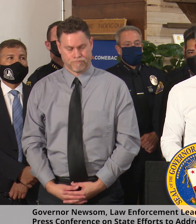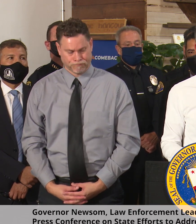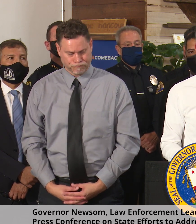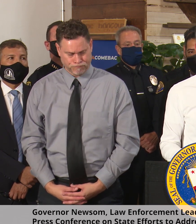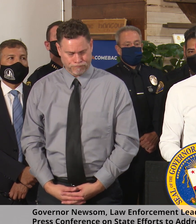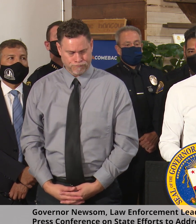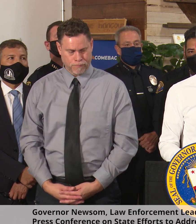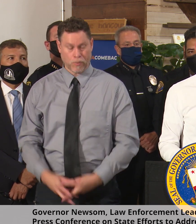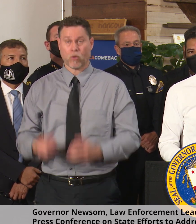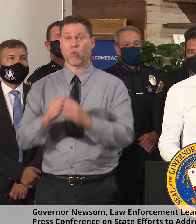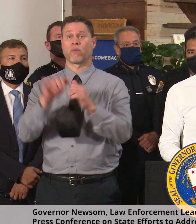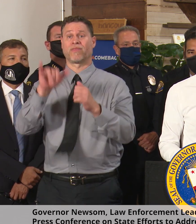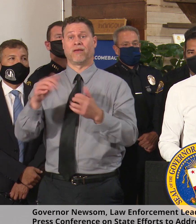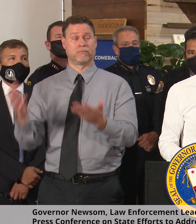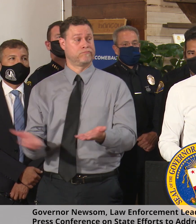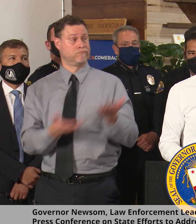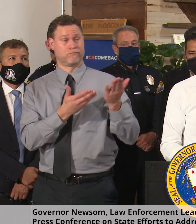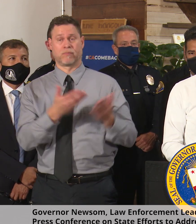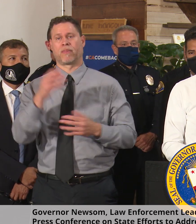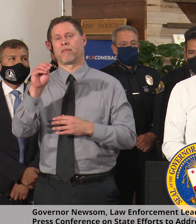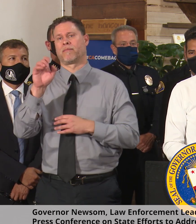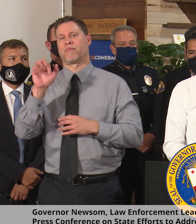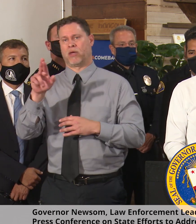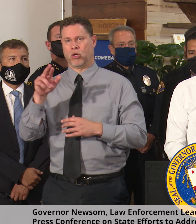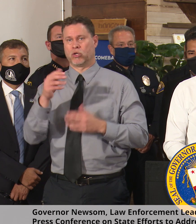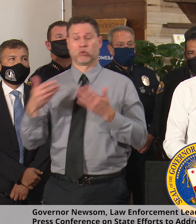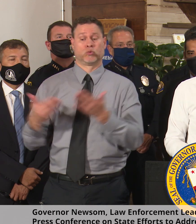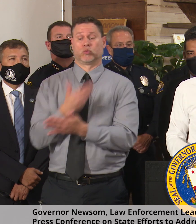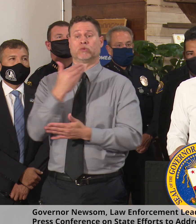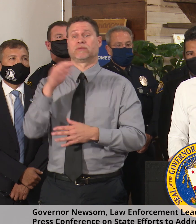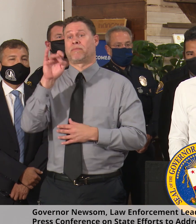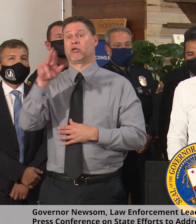And with that I'll hand it over to a great mayor. She's one of our newest mayors in the state